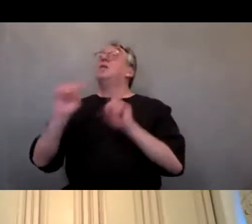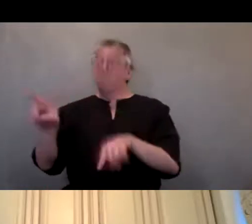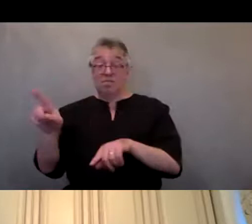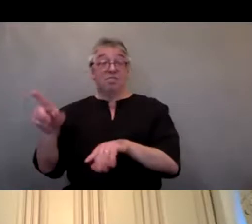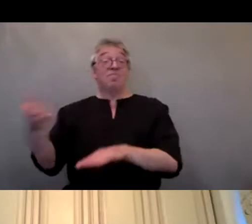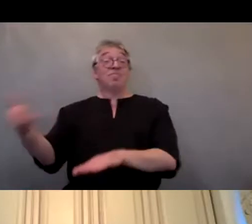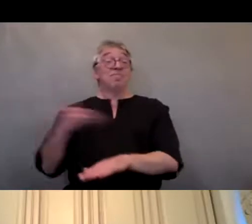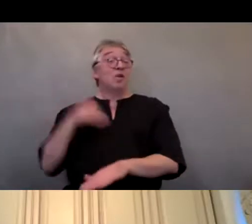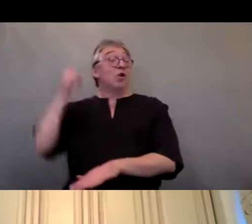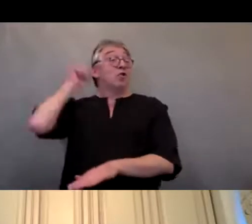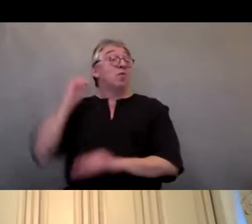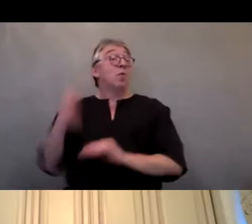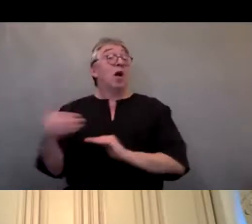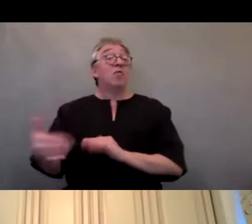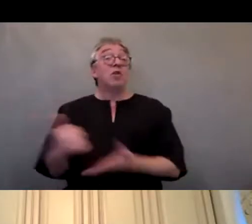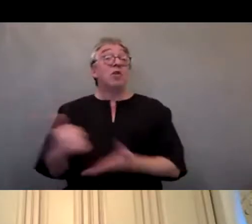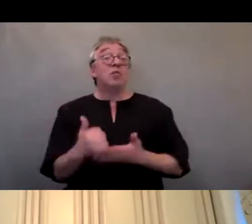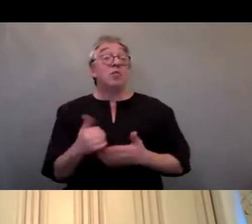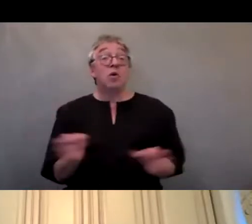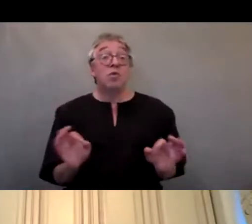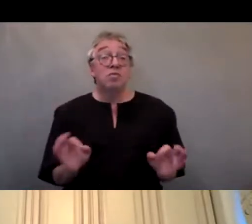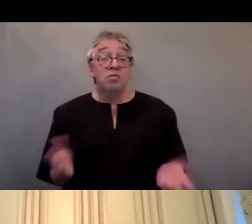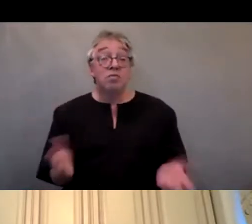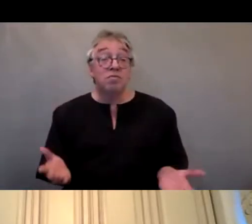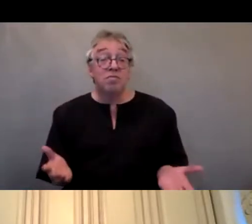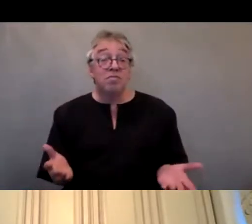promising me anything. If I have a